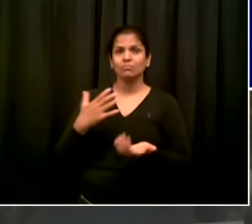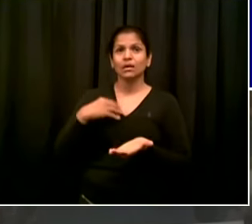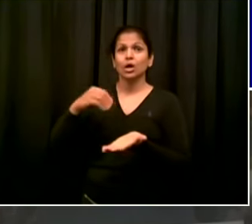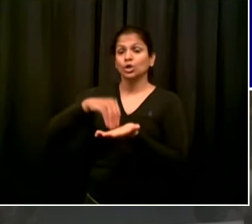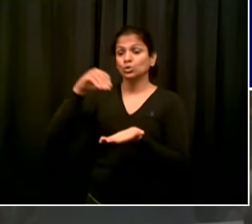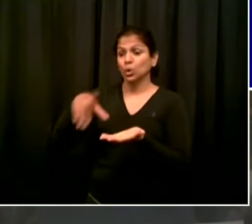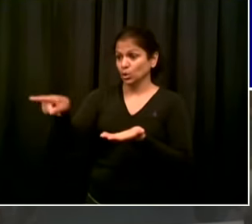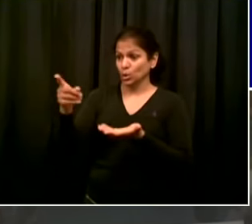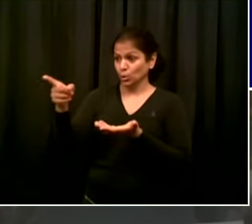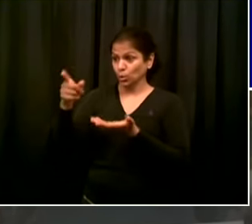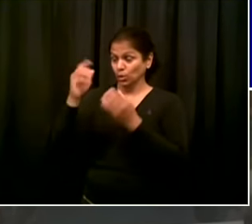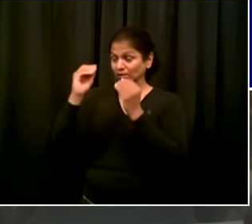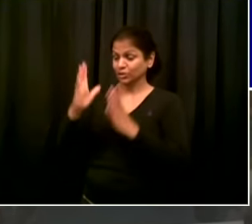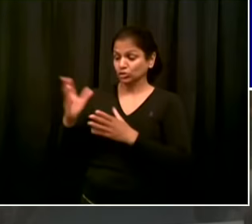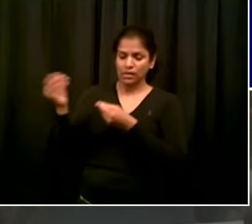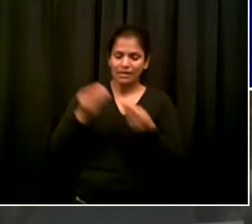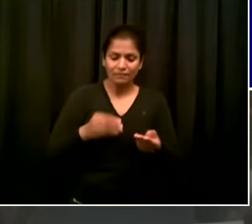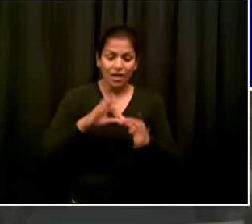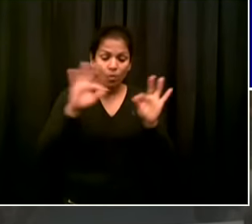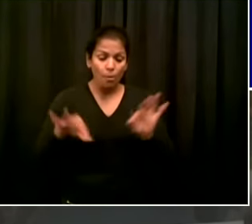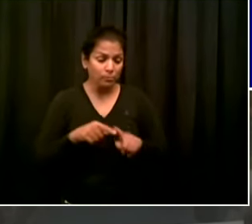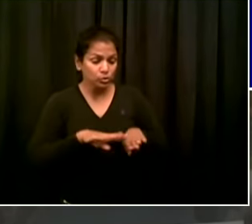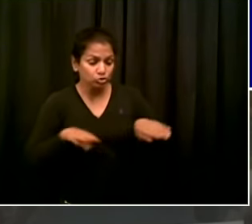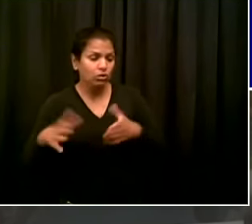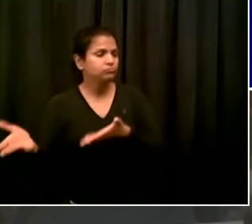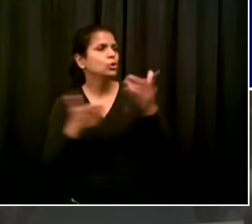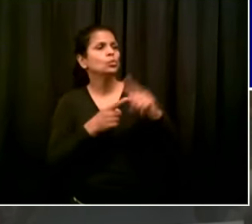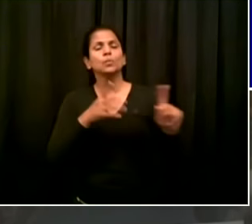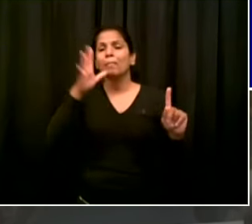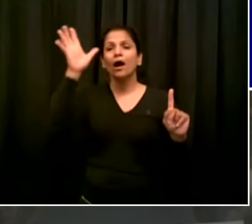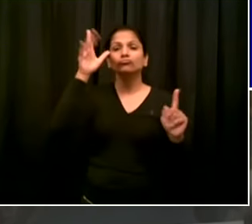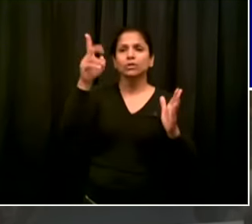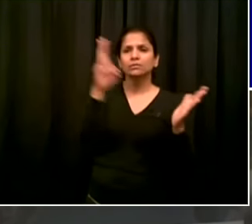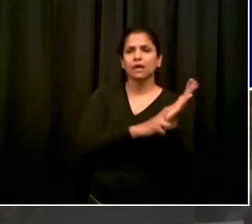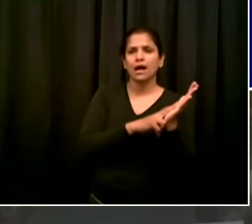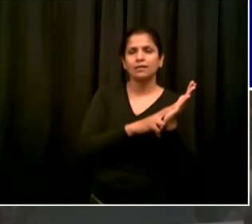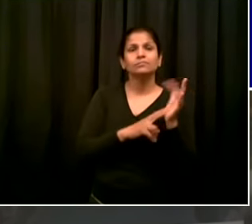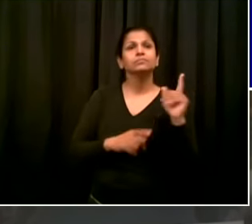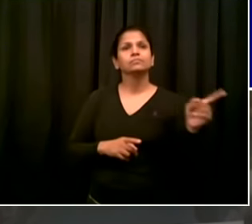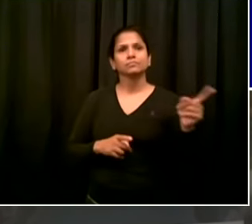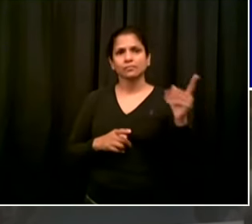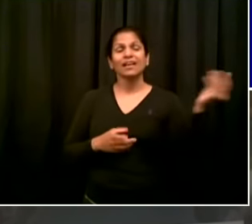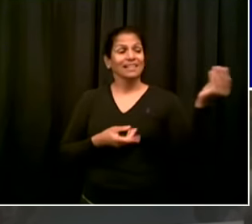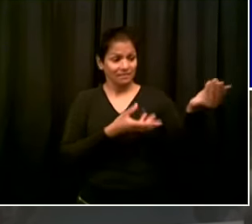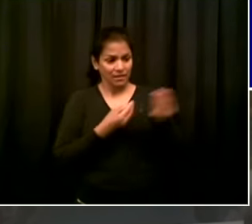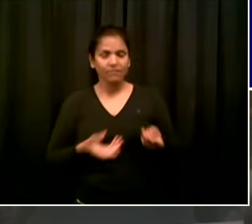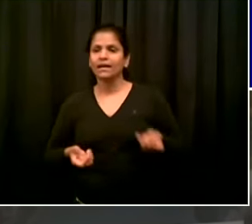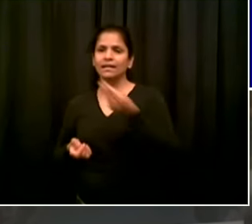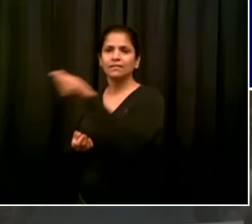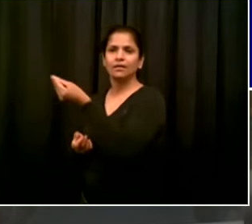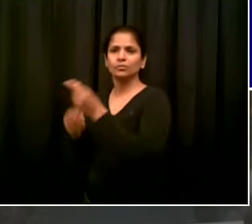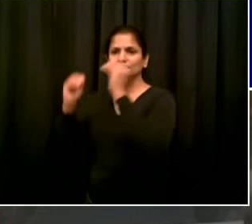CSHOOLS. WE WILL BE DOING A MONTHLY MEDICAL MONITORING APPROACH. EVERY SCHOOL,